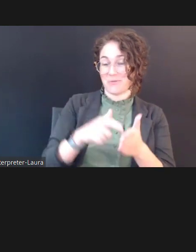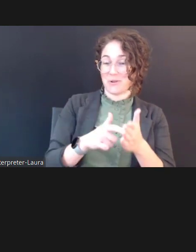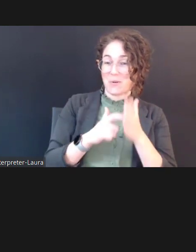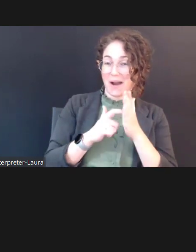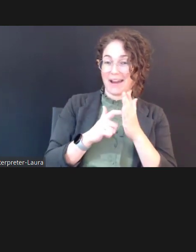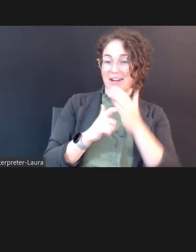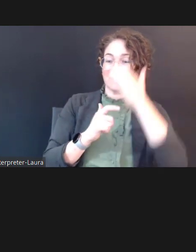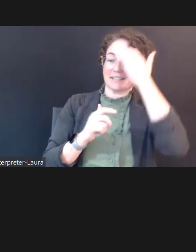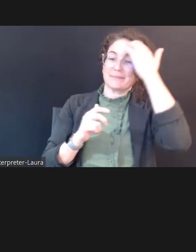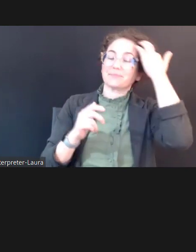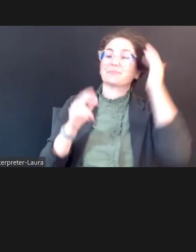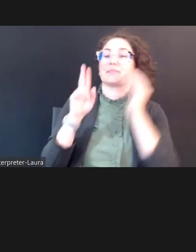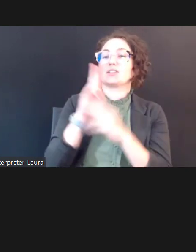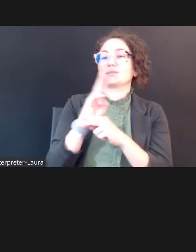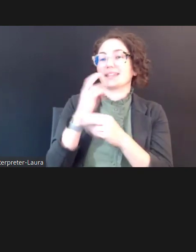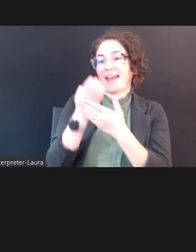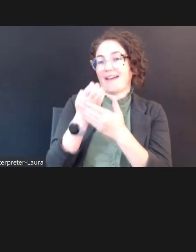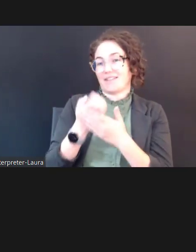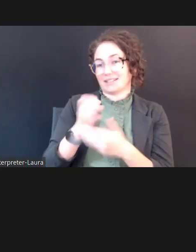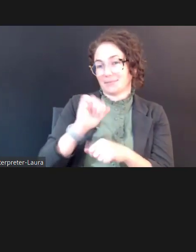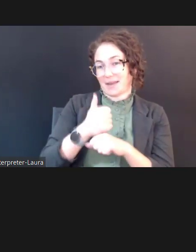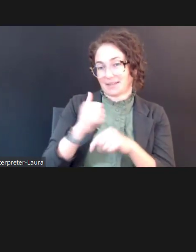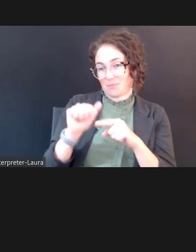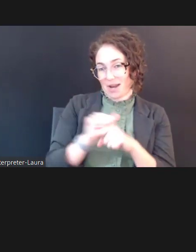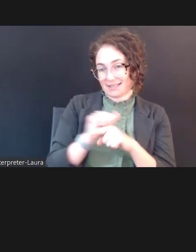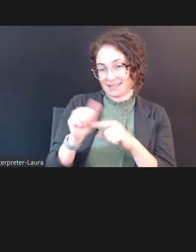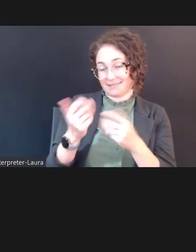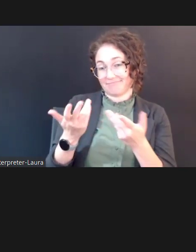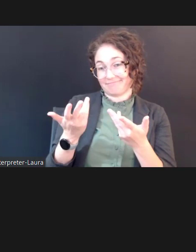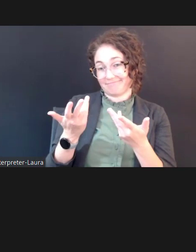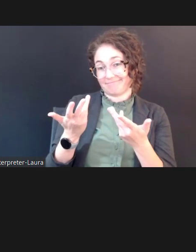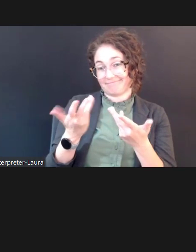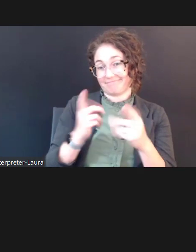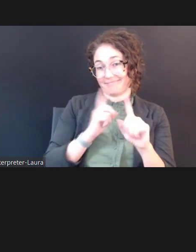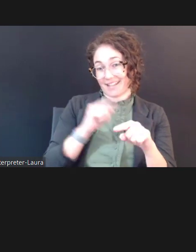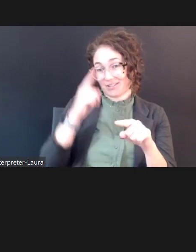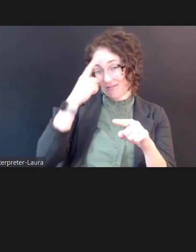William Eiserman: The answer to that question is OAE screening.